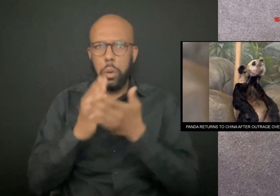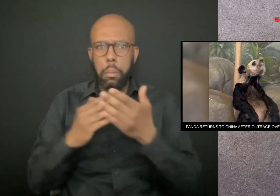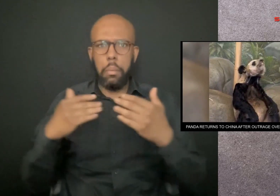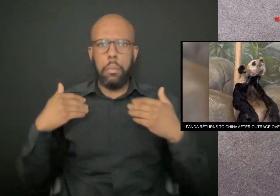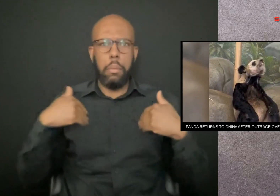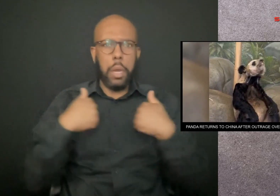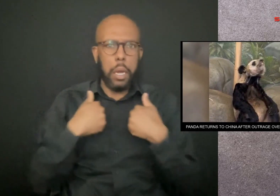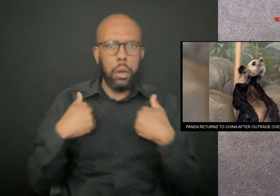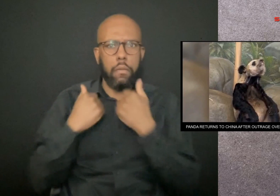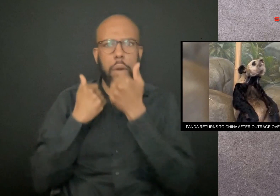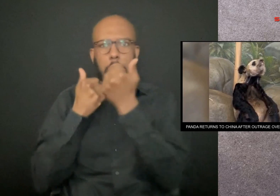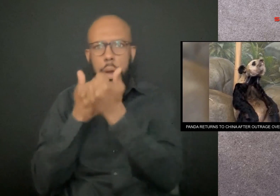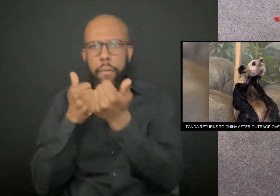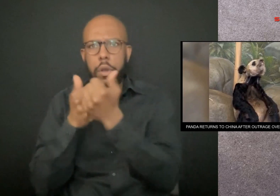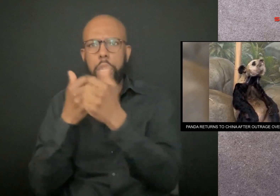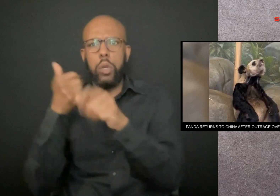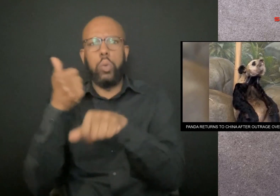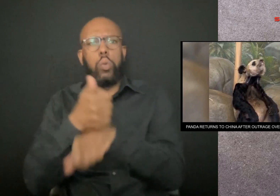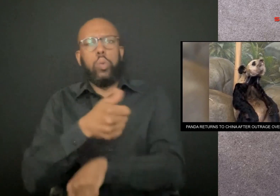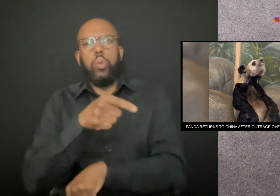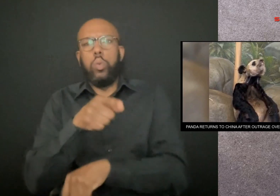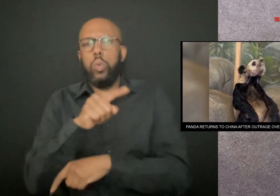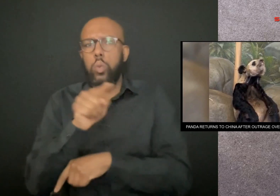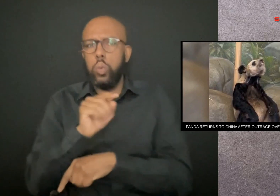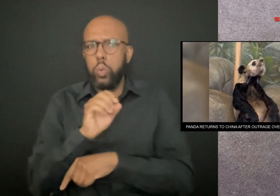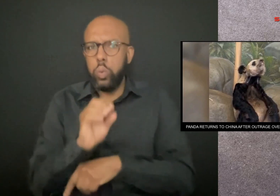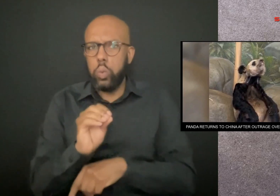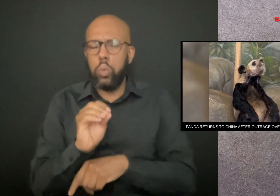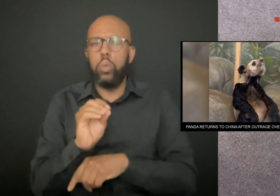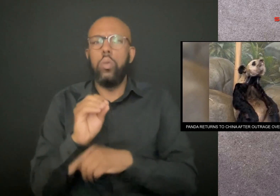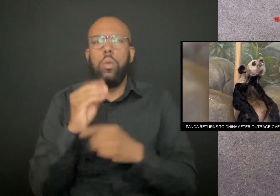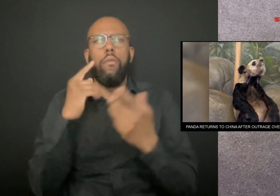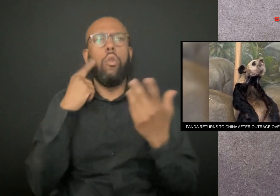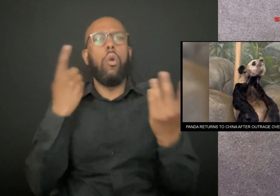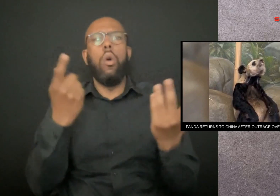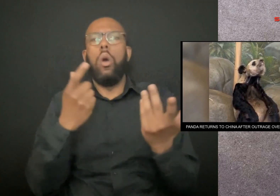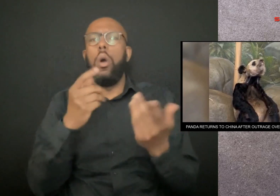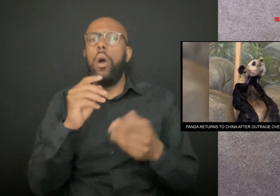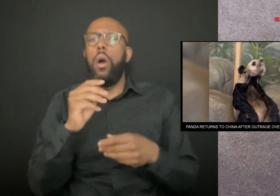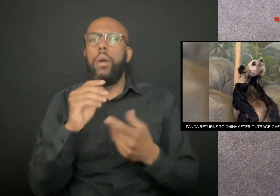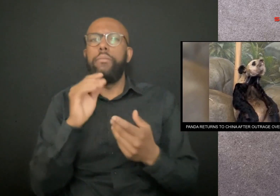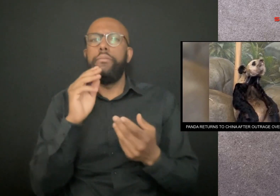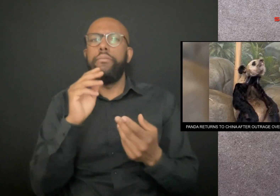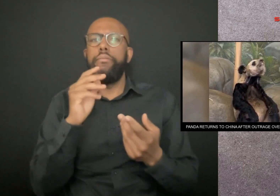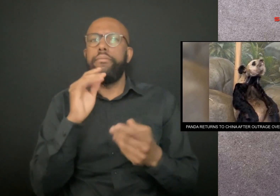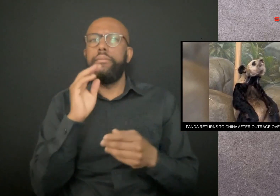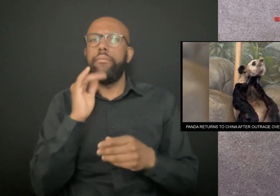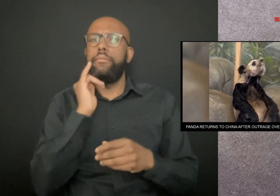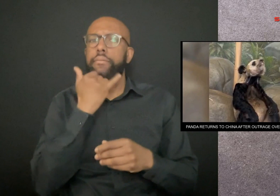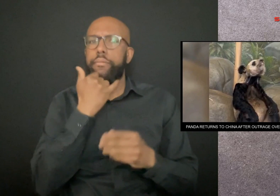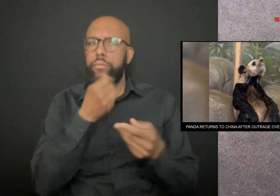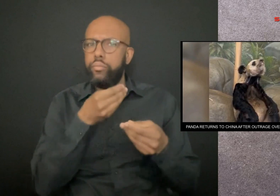Many Chinese people and some Animal Advocates are accusing the zoo of mistreatment and abuse.